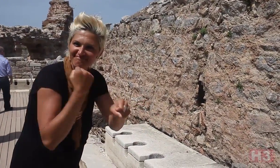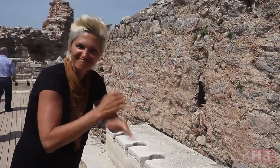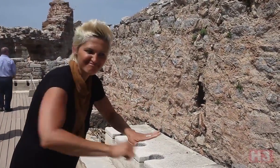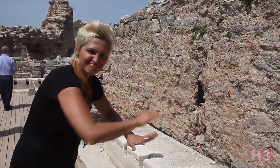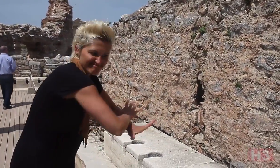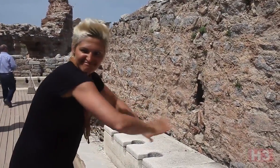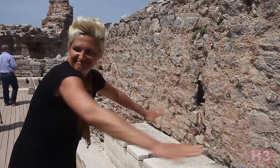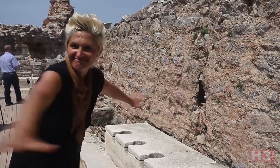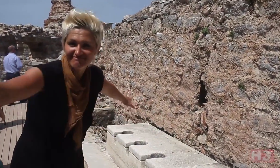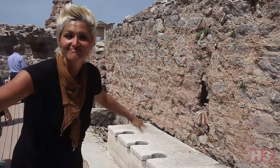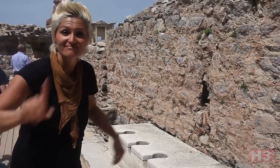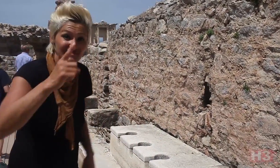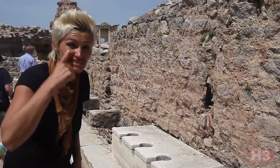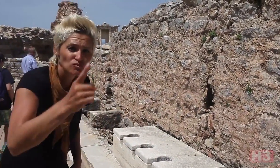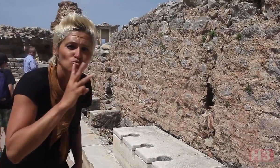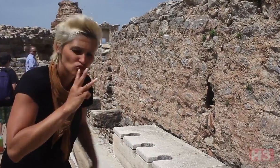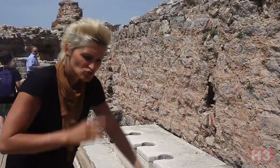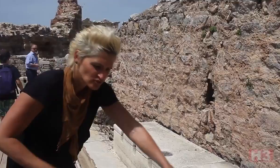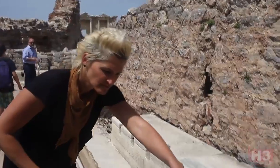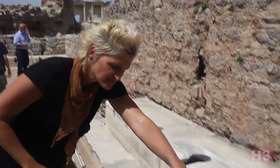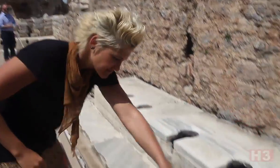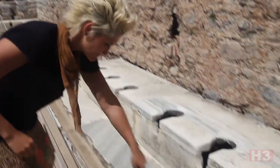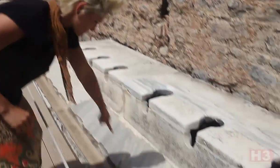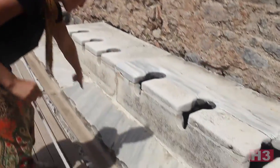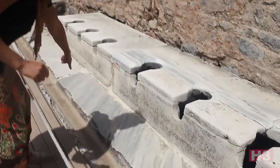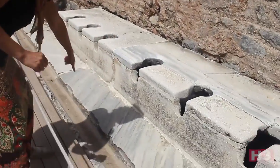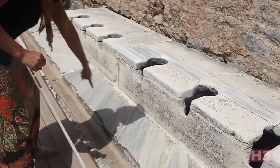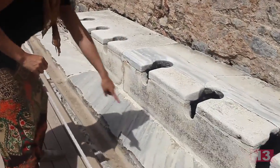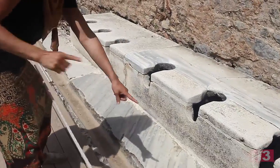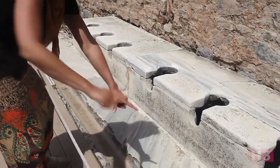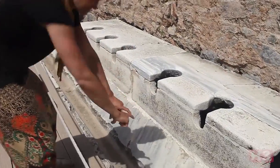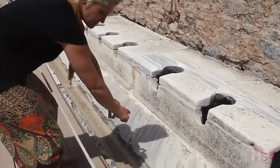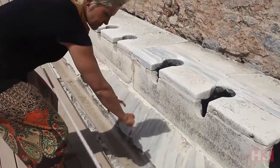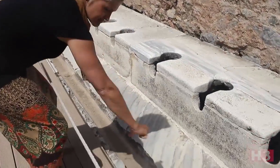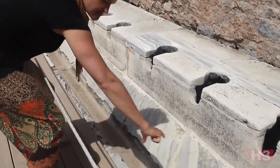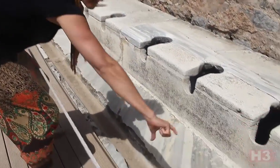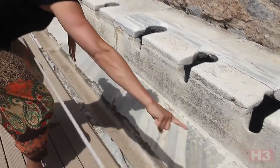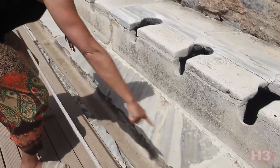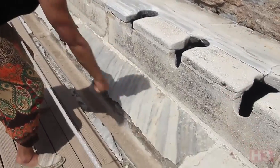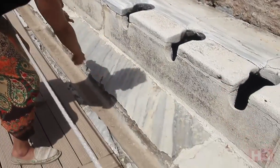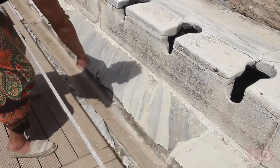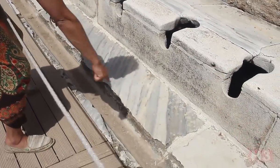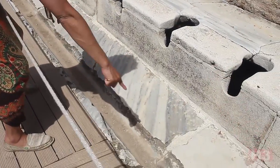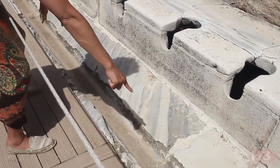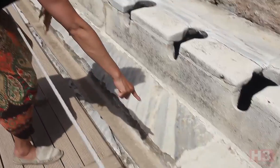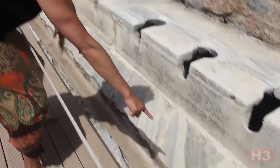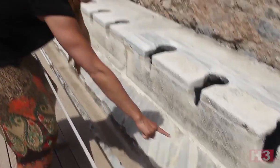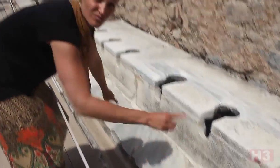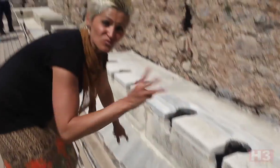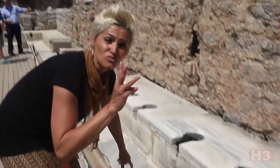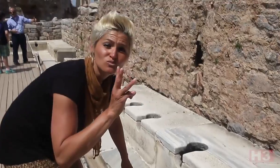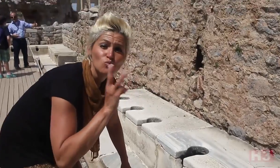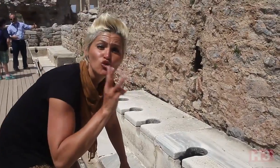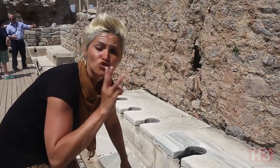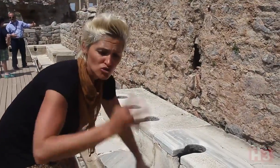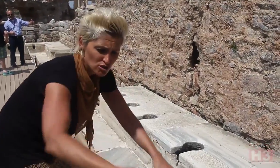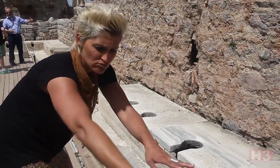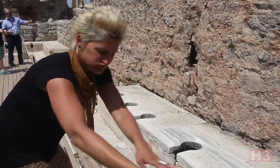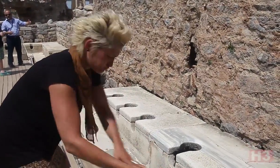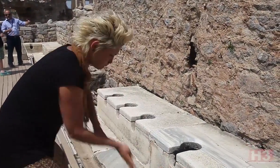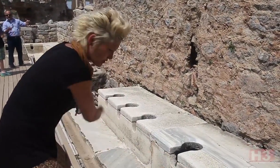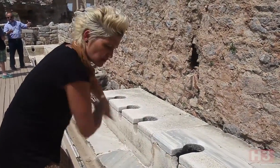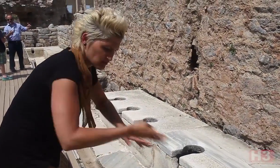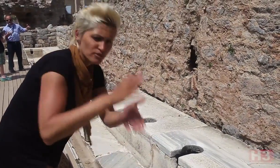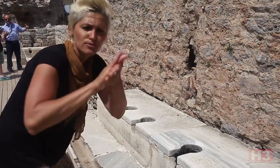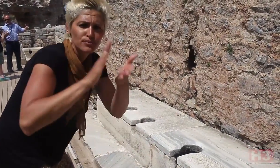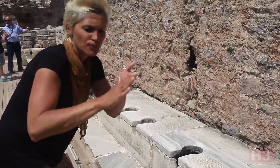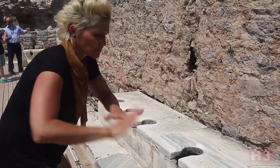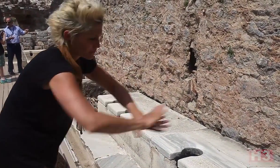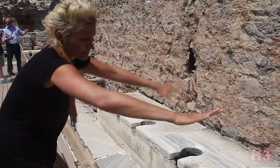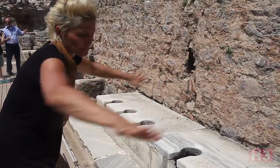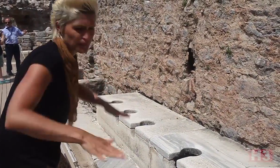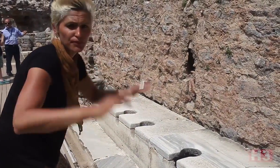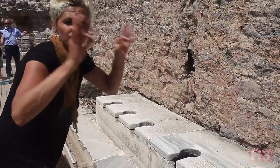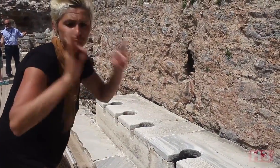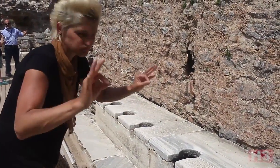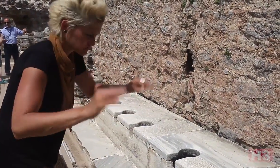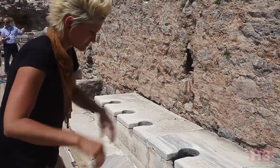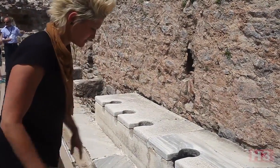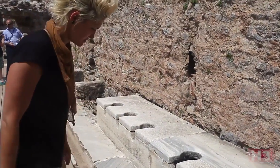See the gutter in front of the benches; clean water flowed there continuously used for cleaning the place.